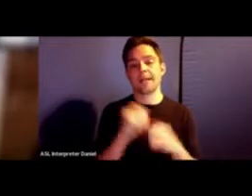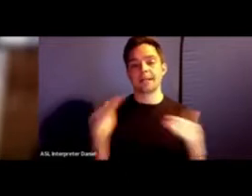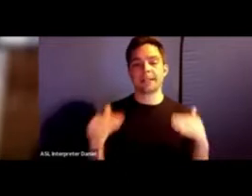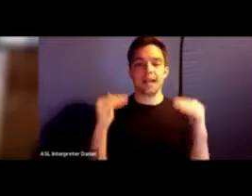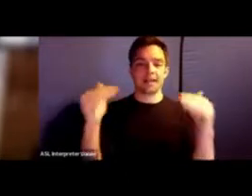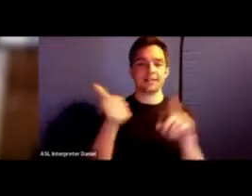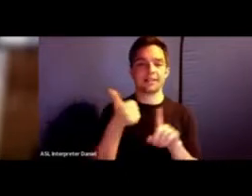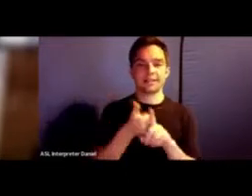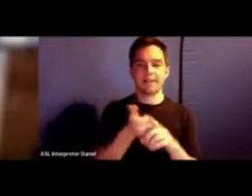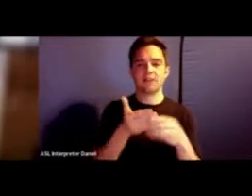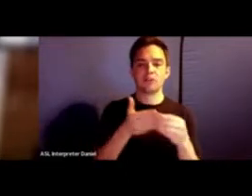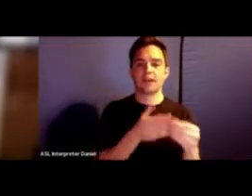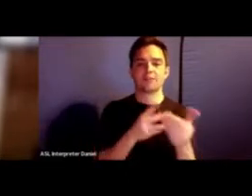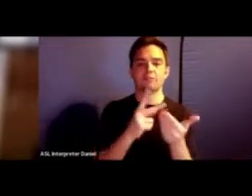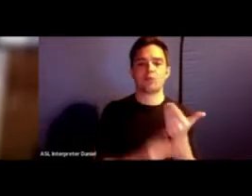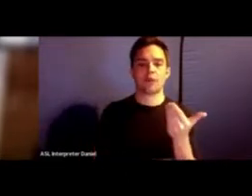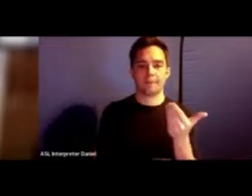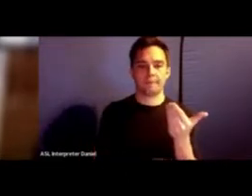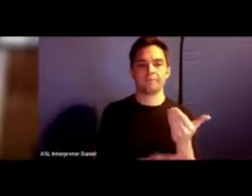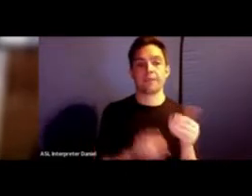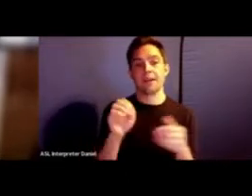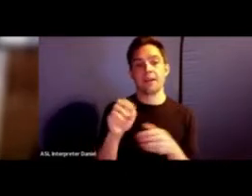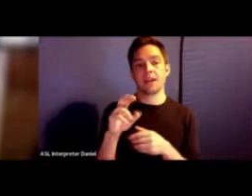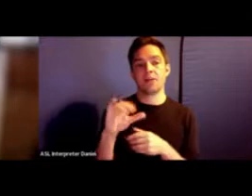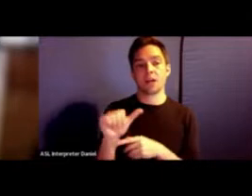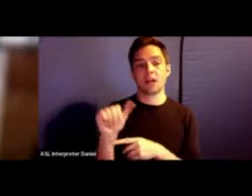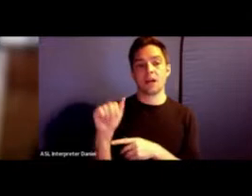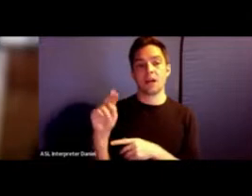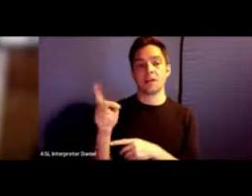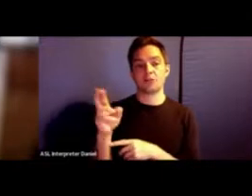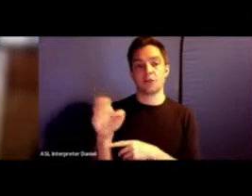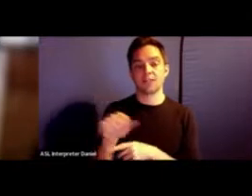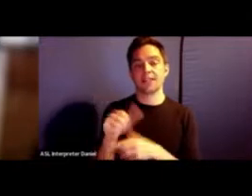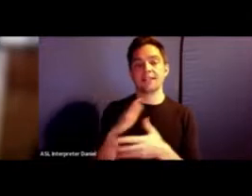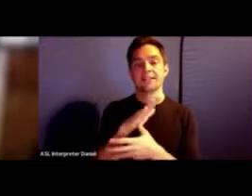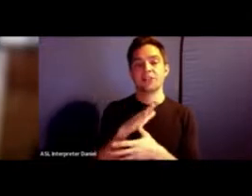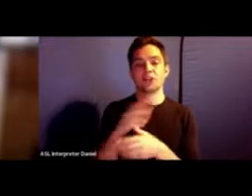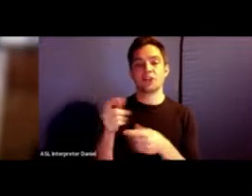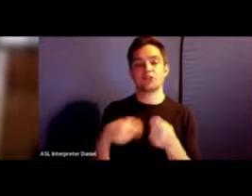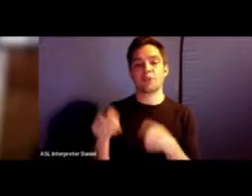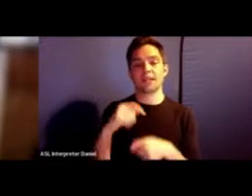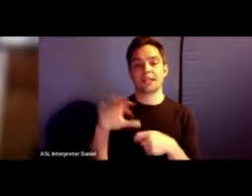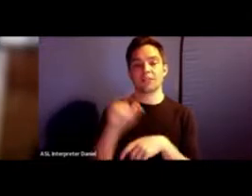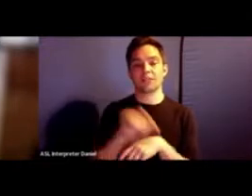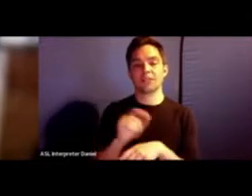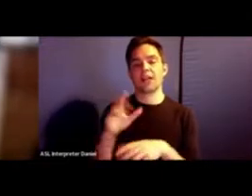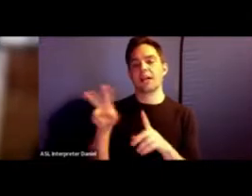direction programs. Erica Andres is a senior training consultant at Applied Self-Direction. She